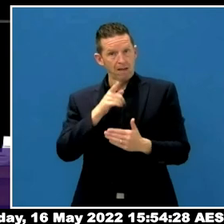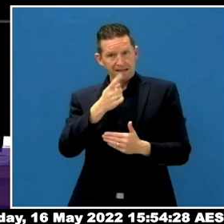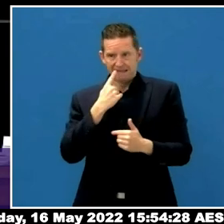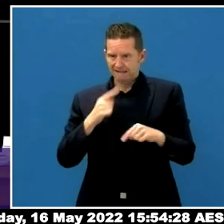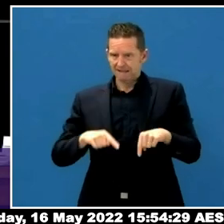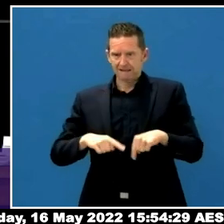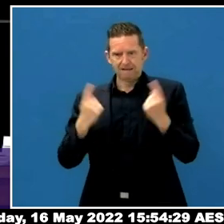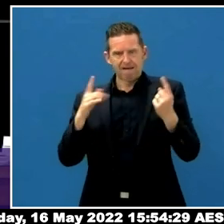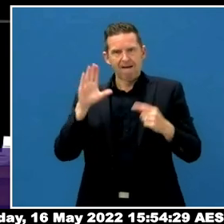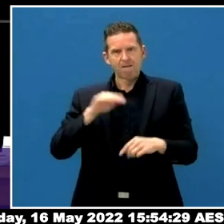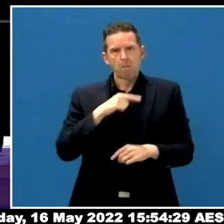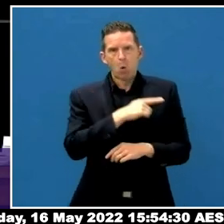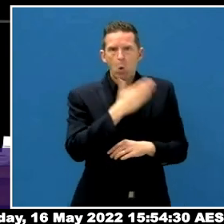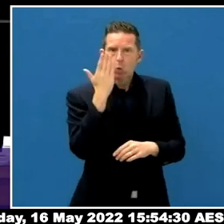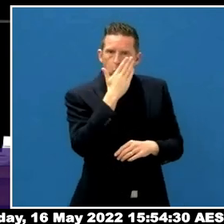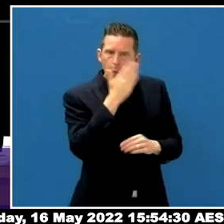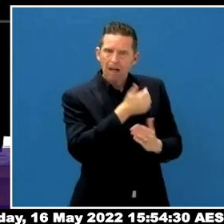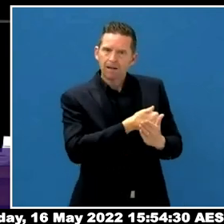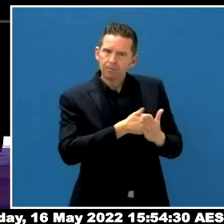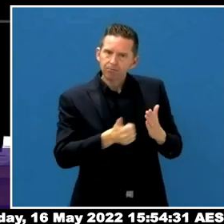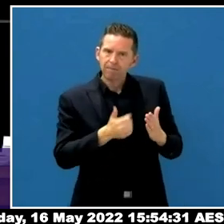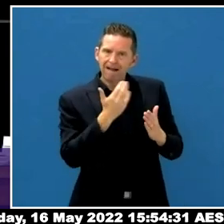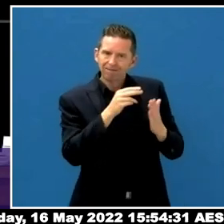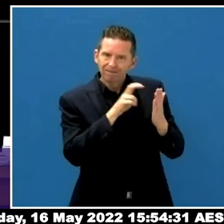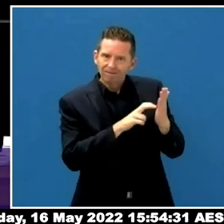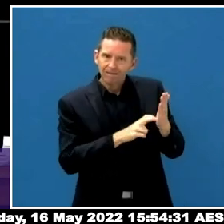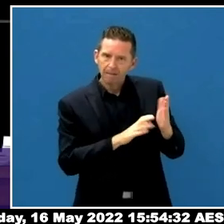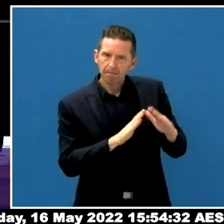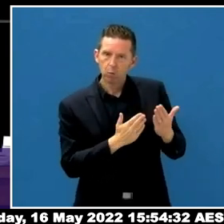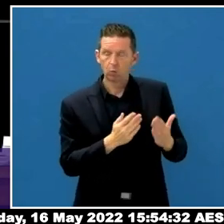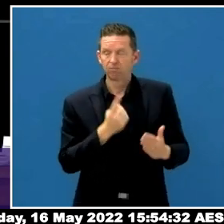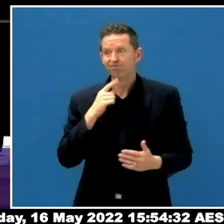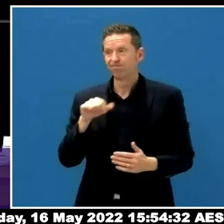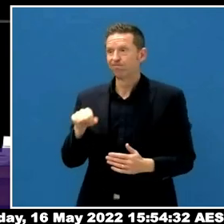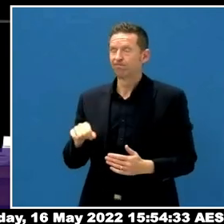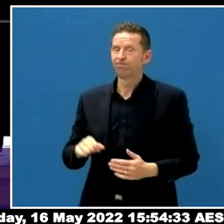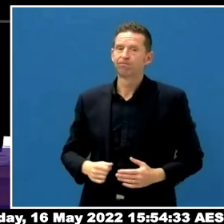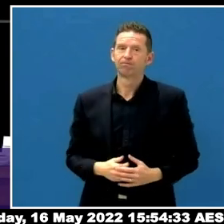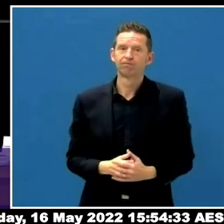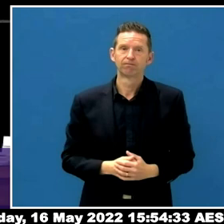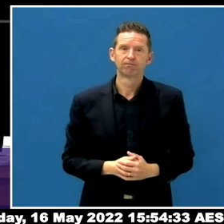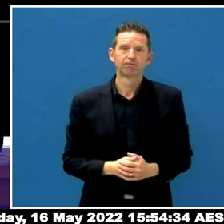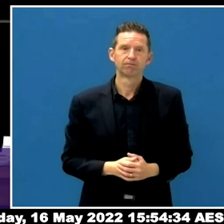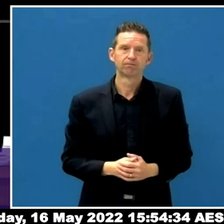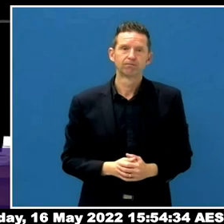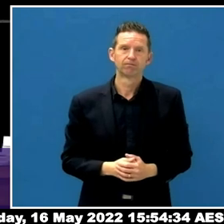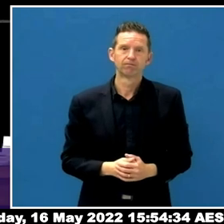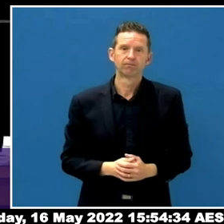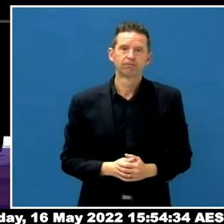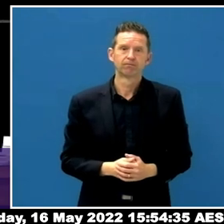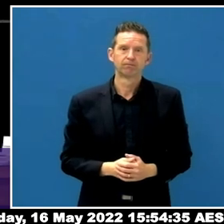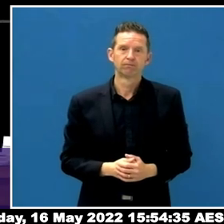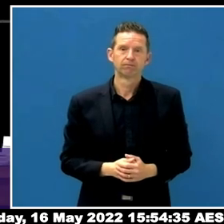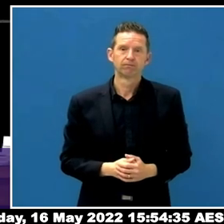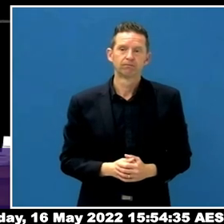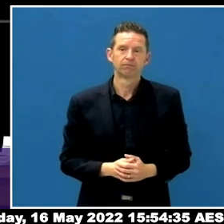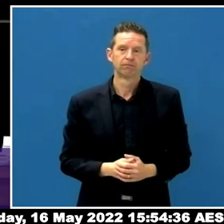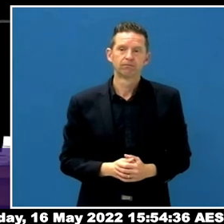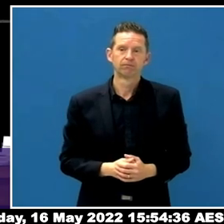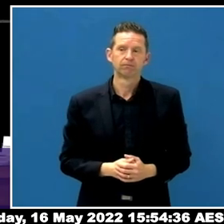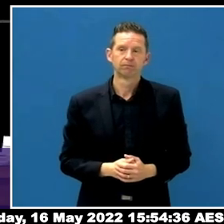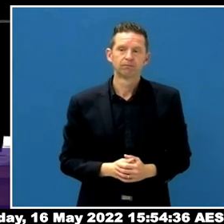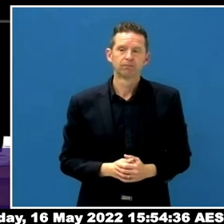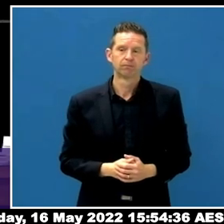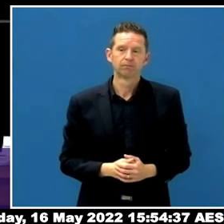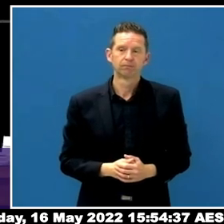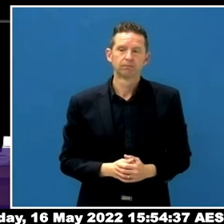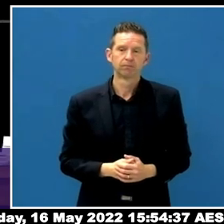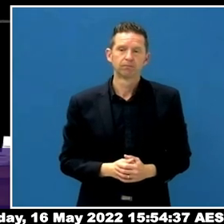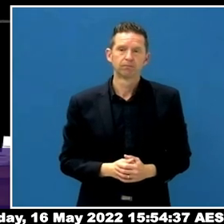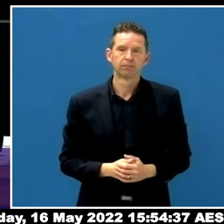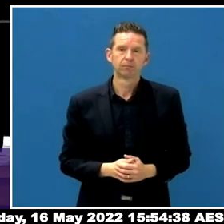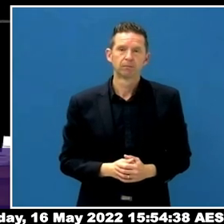Yes. MR FOGARTY: In your statement, in a similar vein in terms of communication and